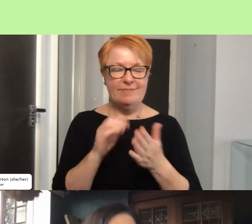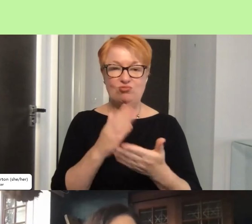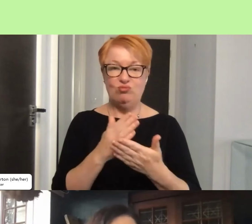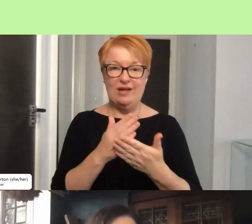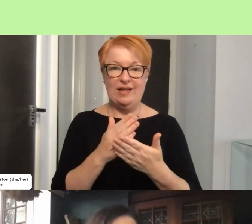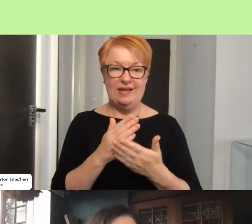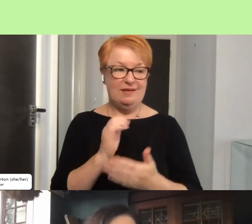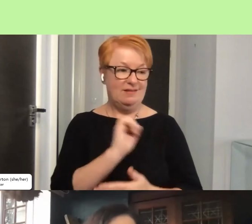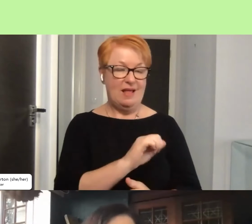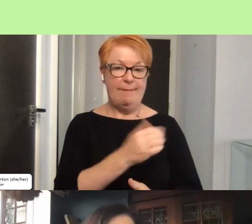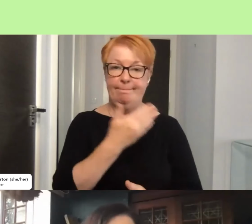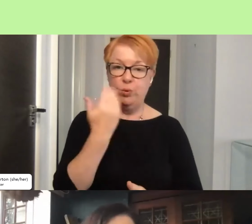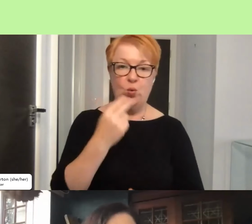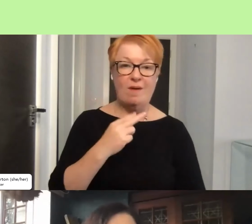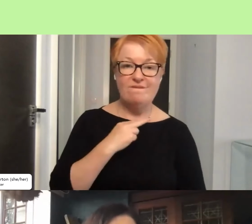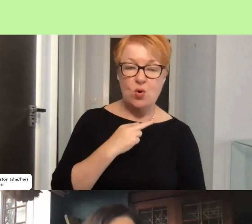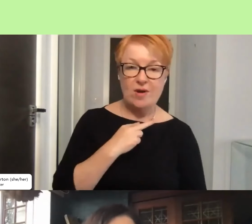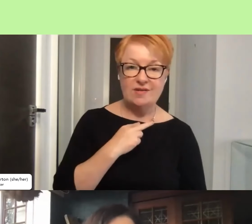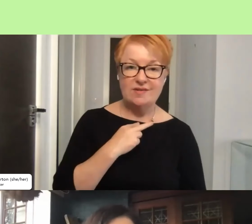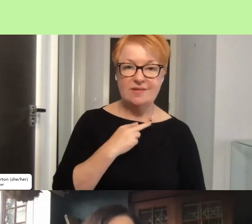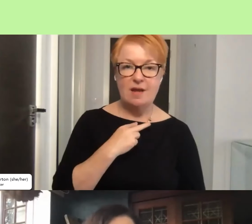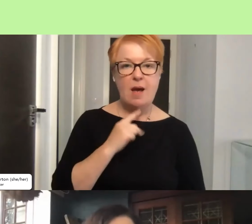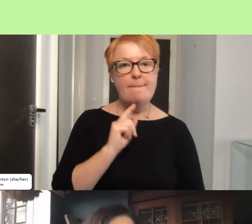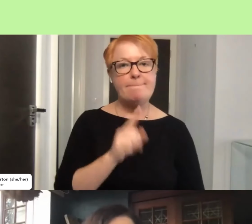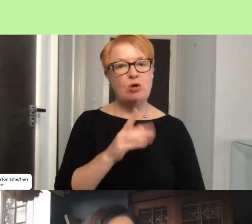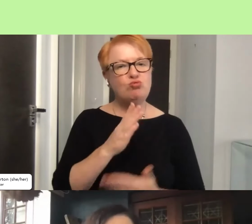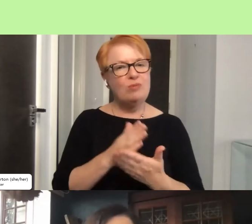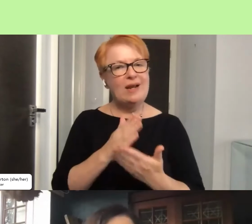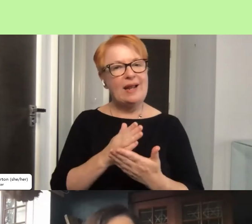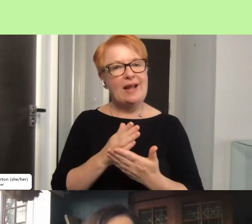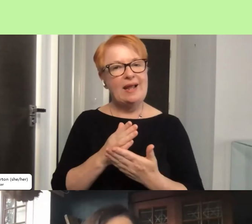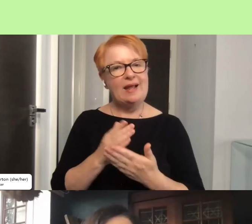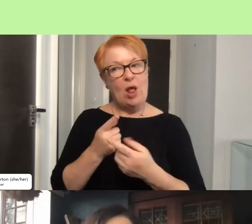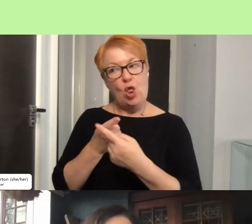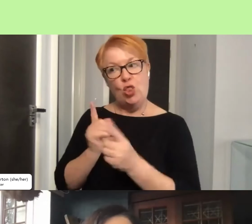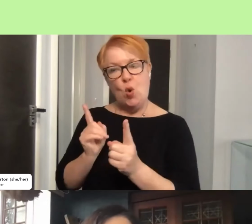but with those who prevent that speech from happening.